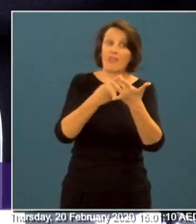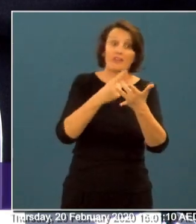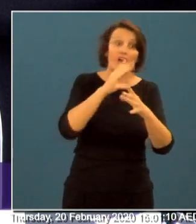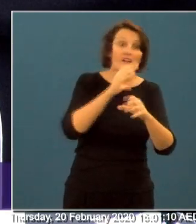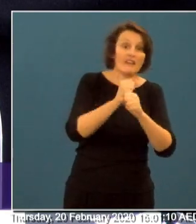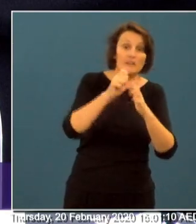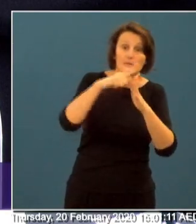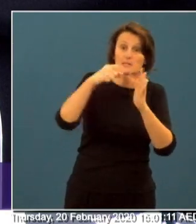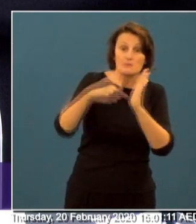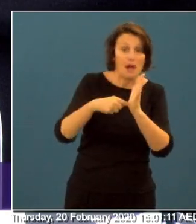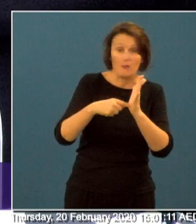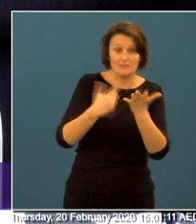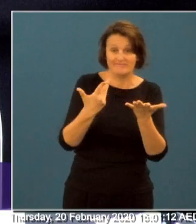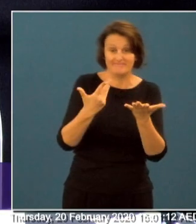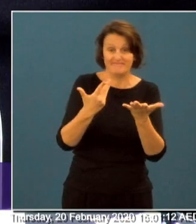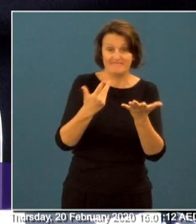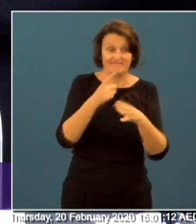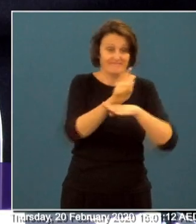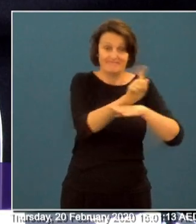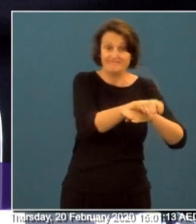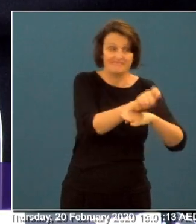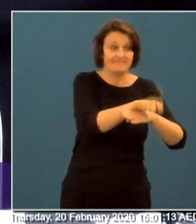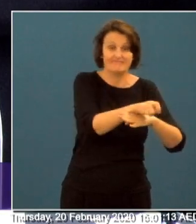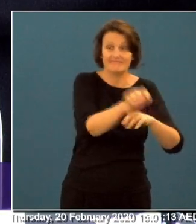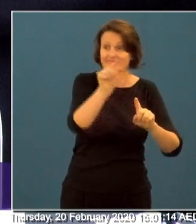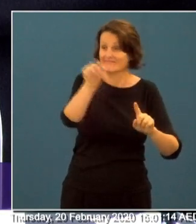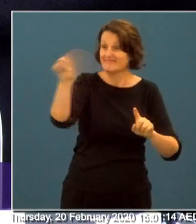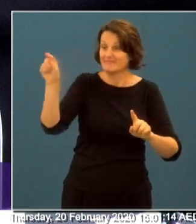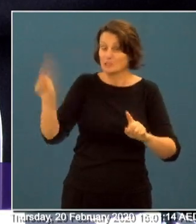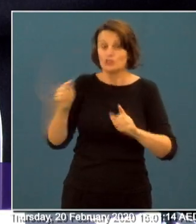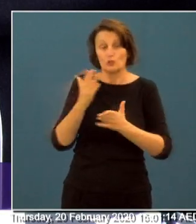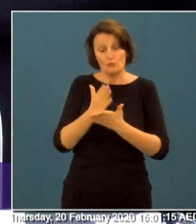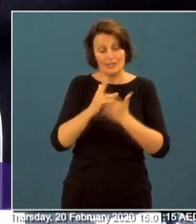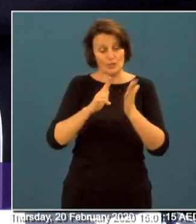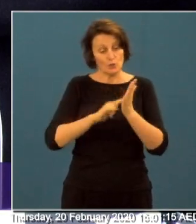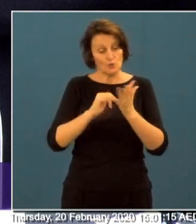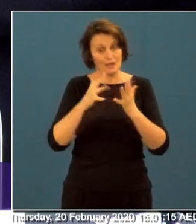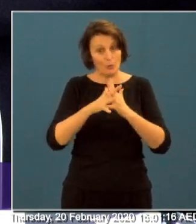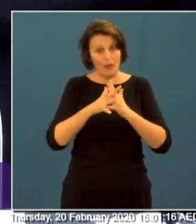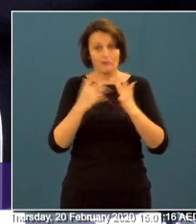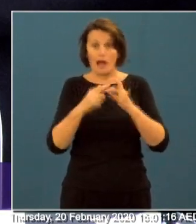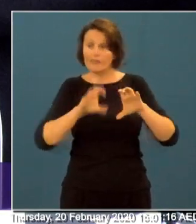We must have high-level strategic plans at both state and national level that draw —